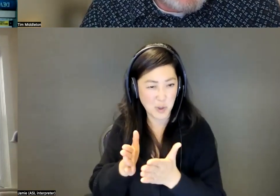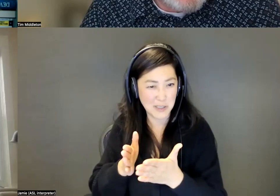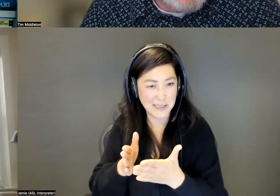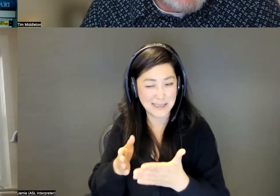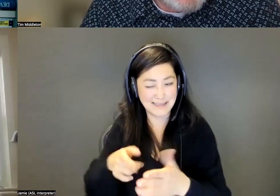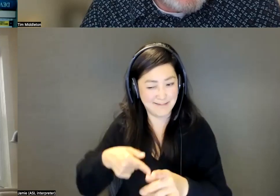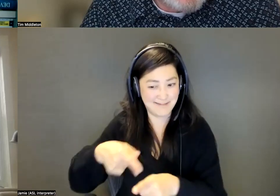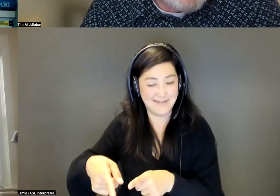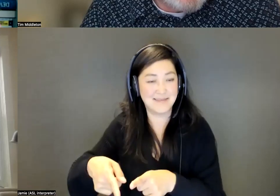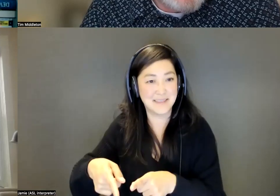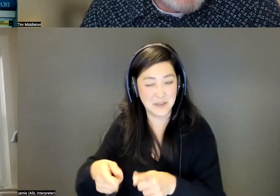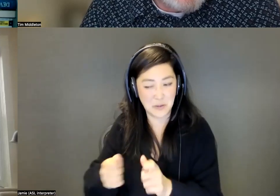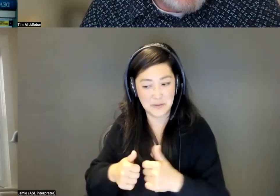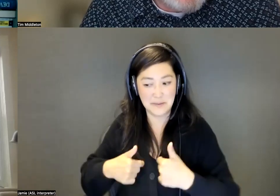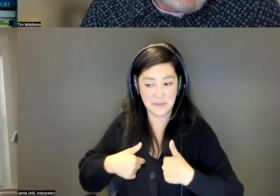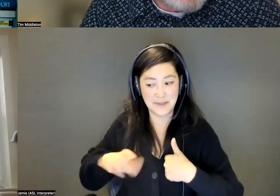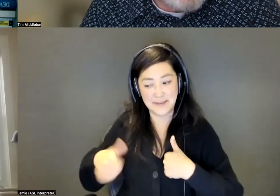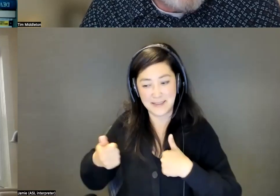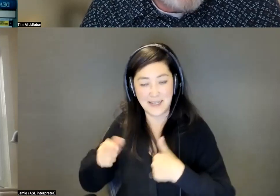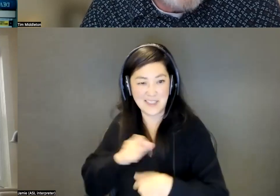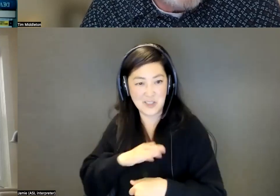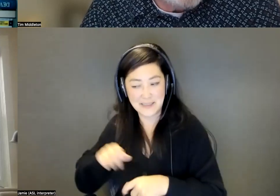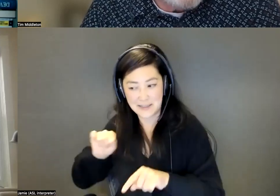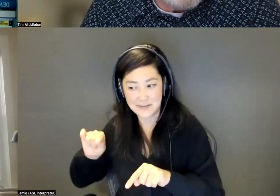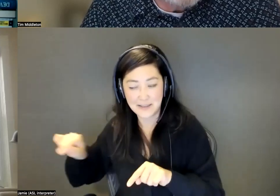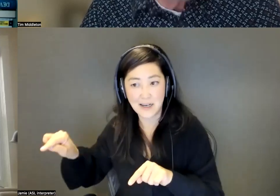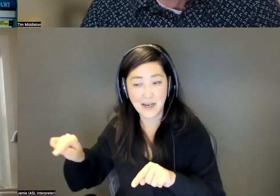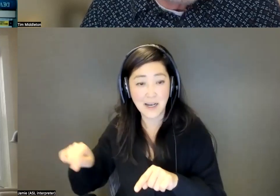I love about them is that everyone's got their own different passions and they'll